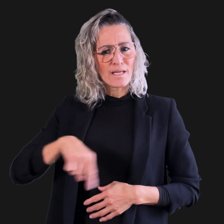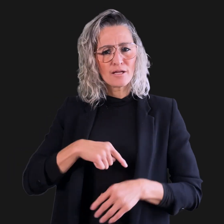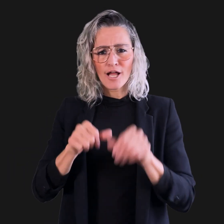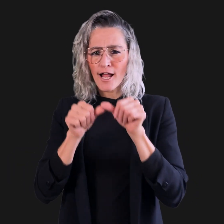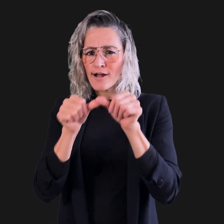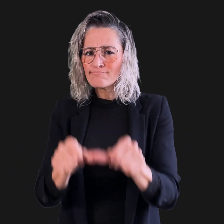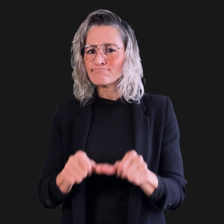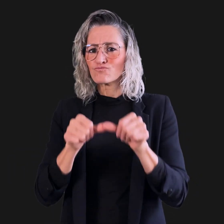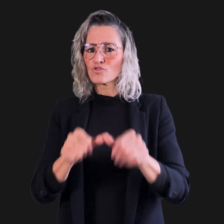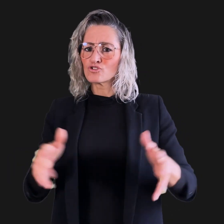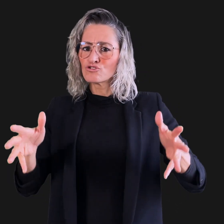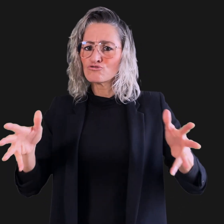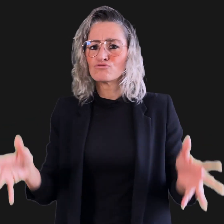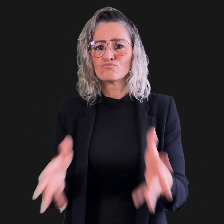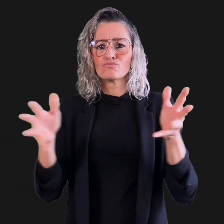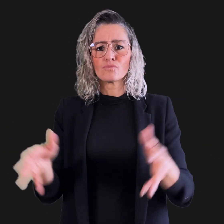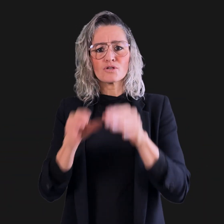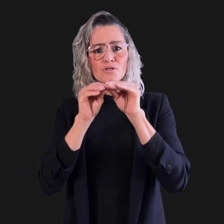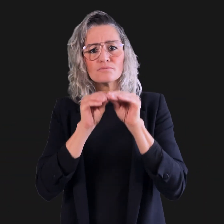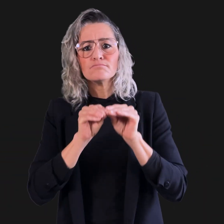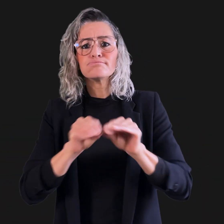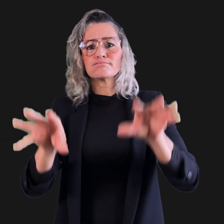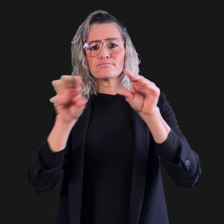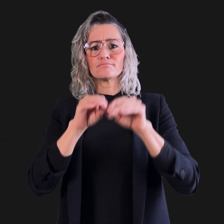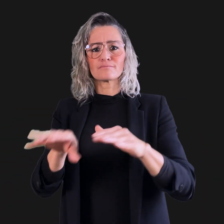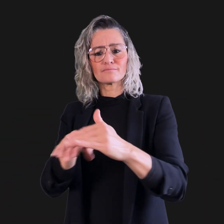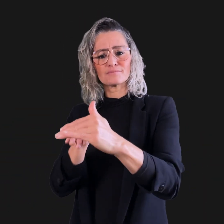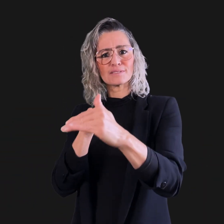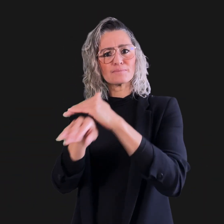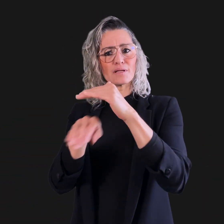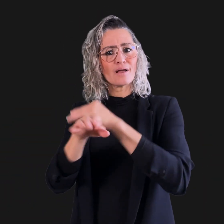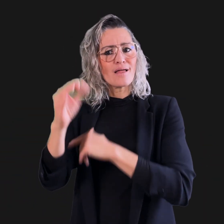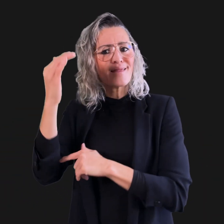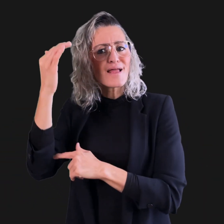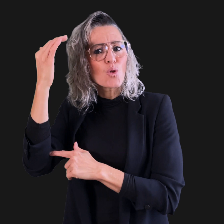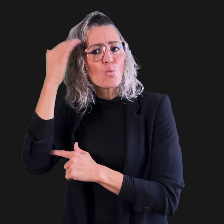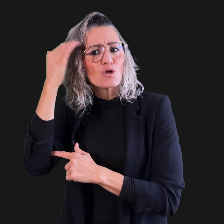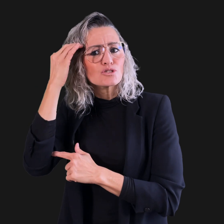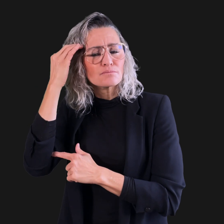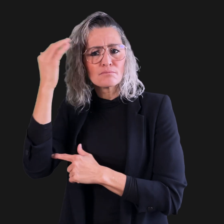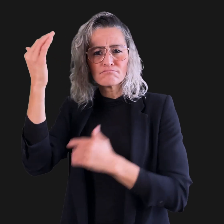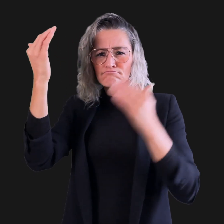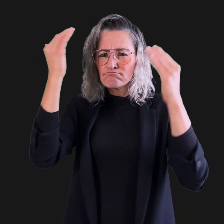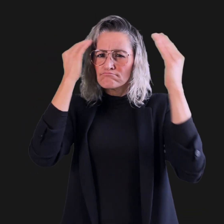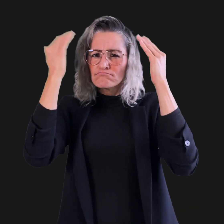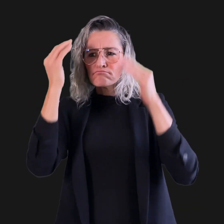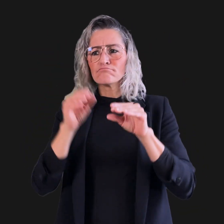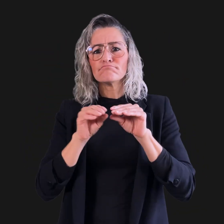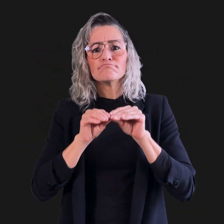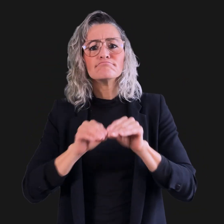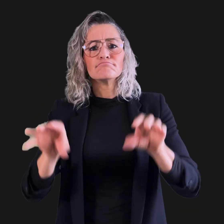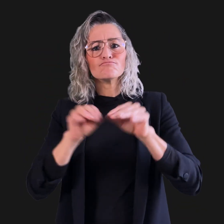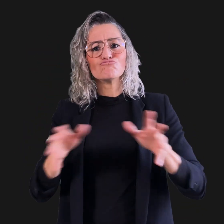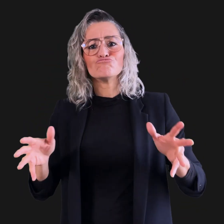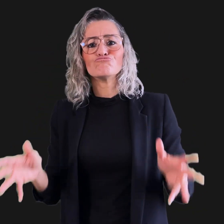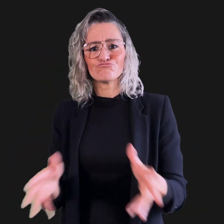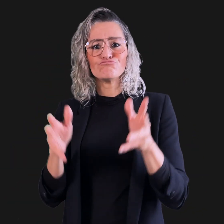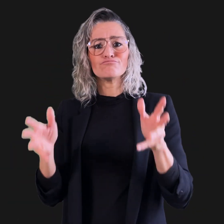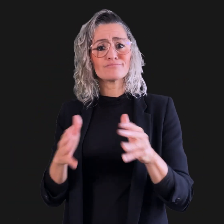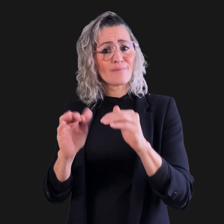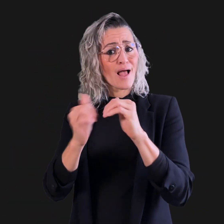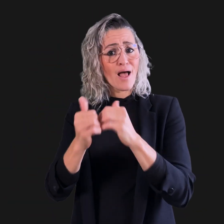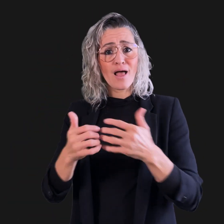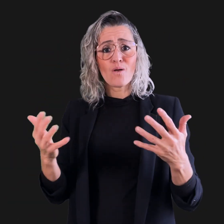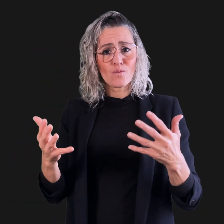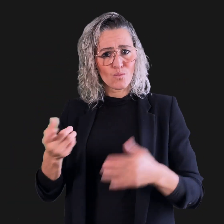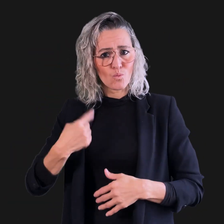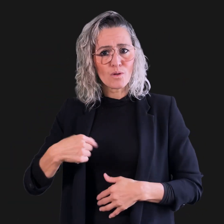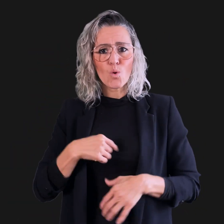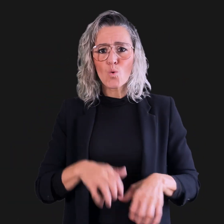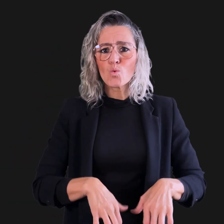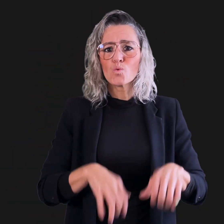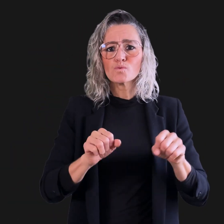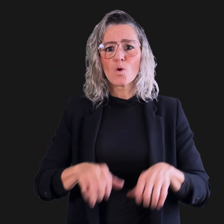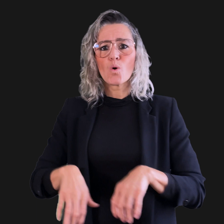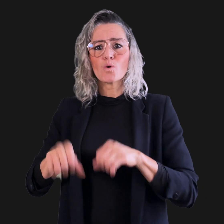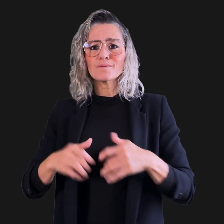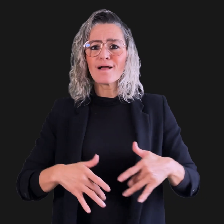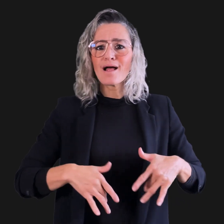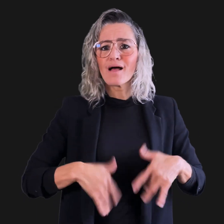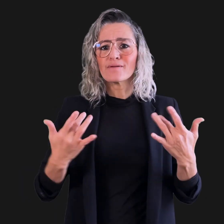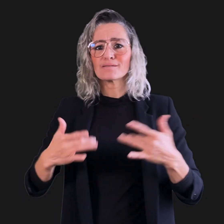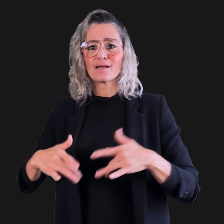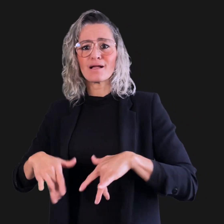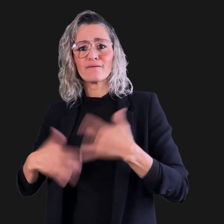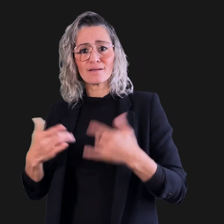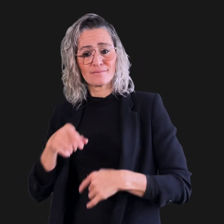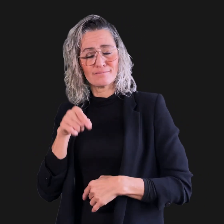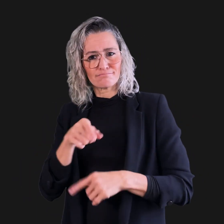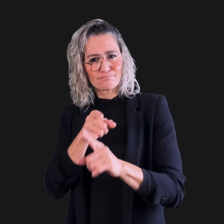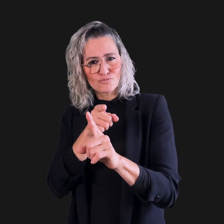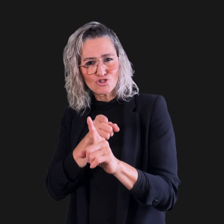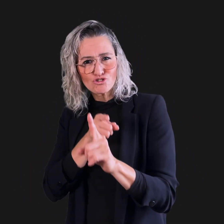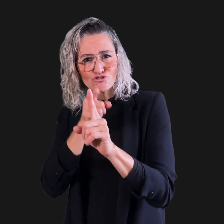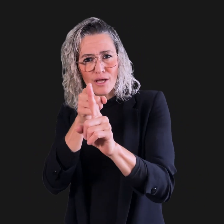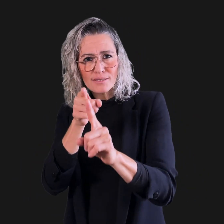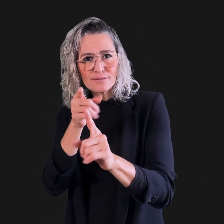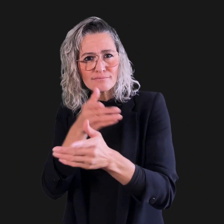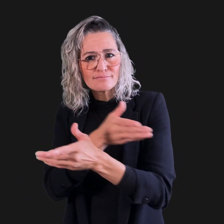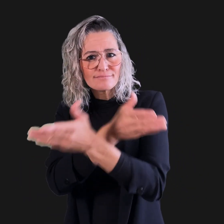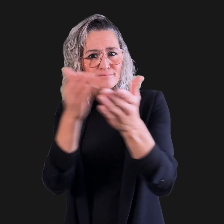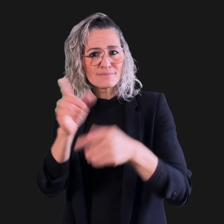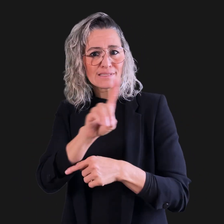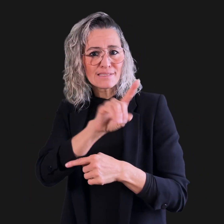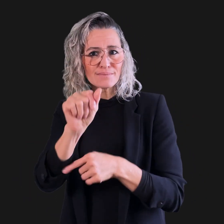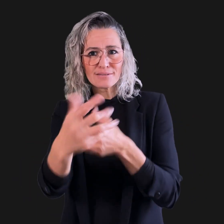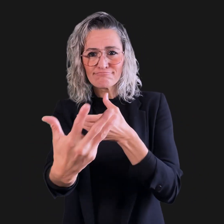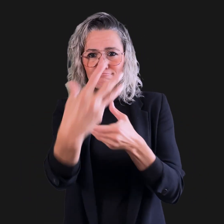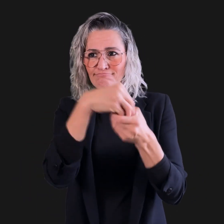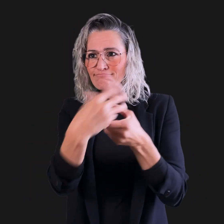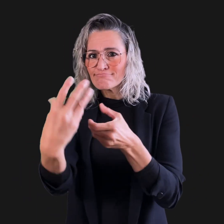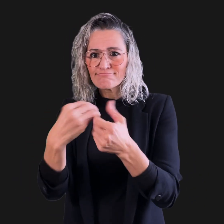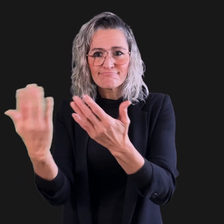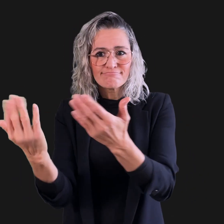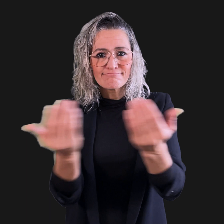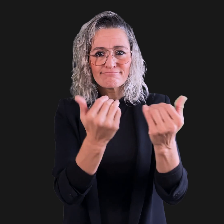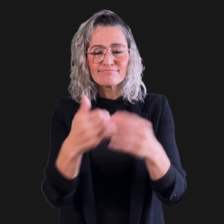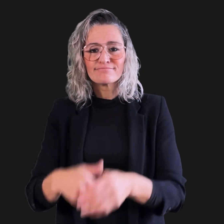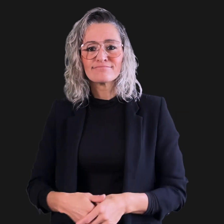We continued to promote accessibility awareness through events that target disability inclusion.